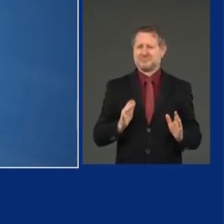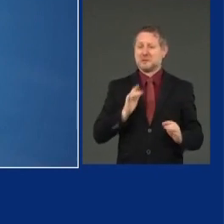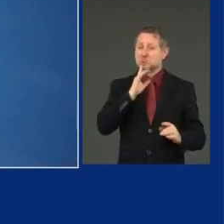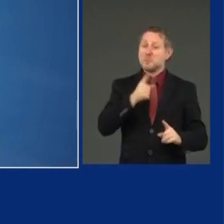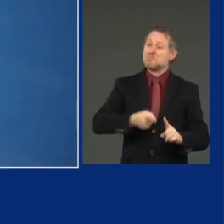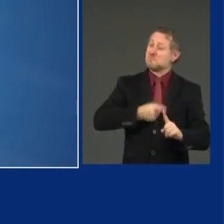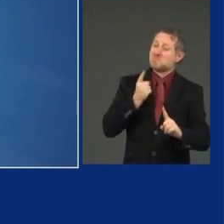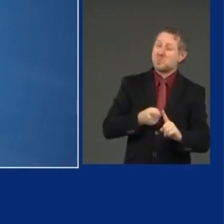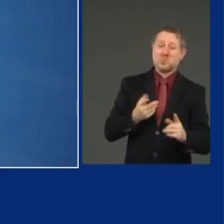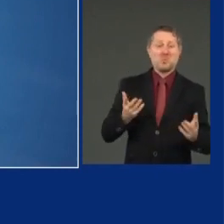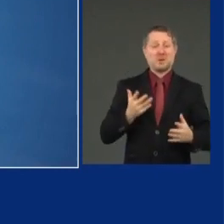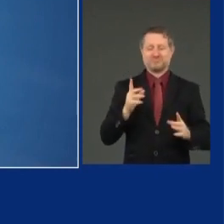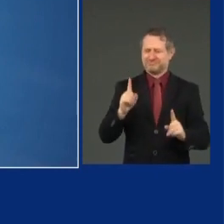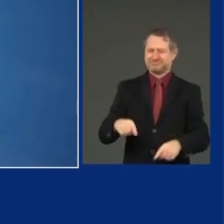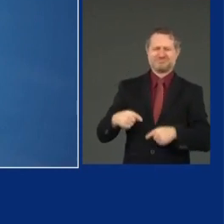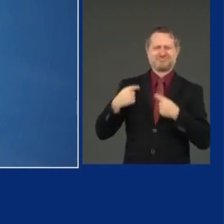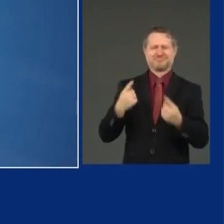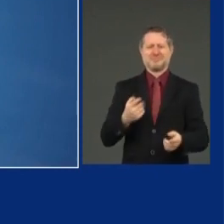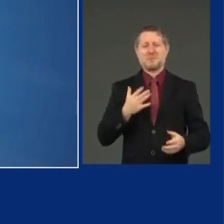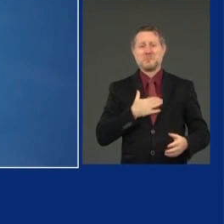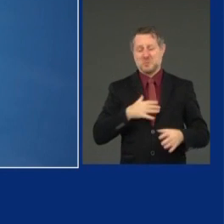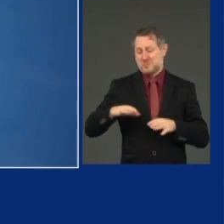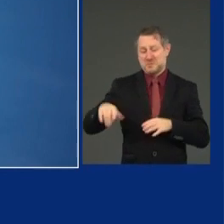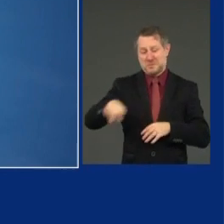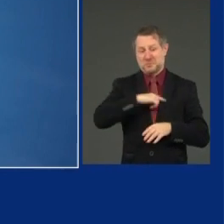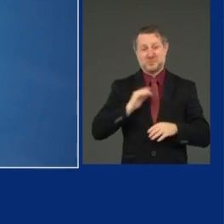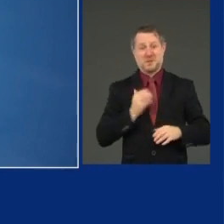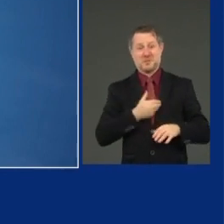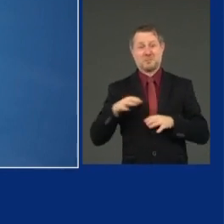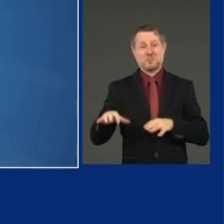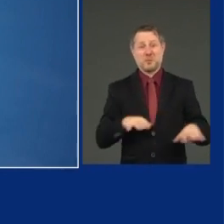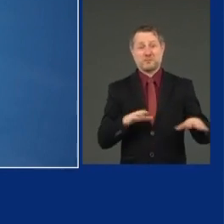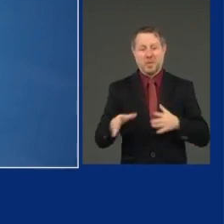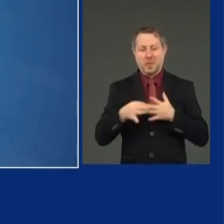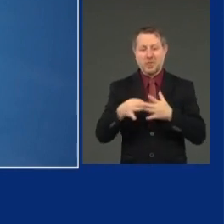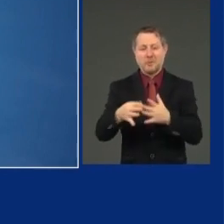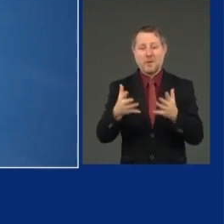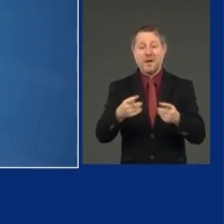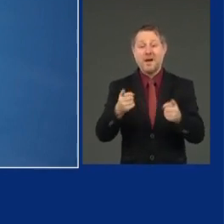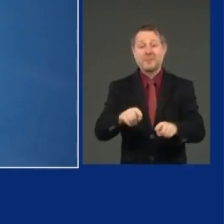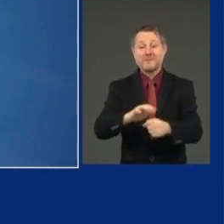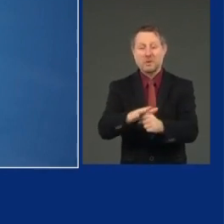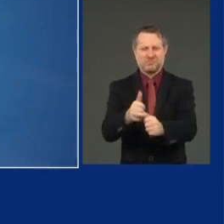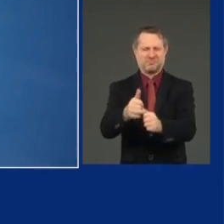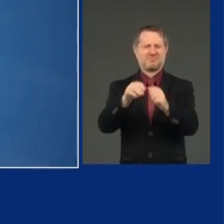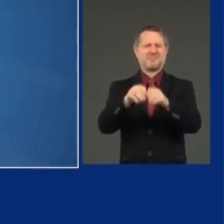IT IS THAT SIMPLE. THIS HAS ALWAYS BEEN ABOUT WHAT